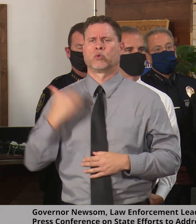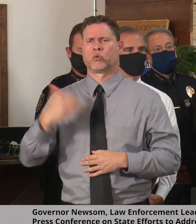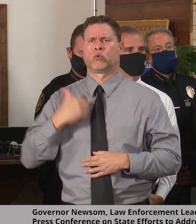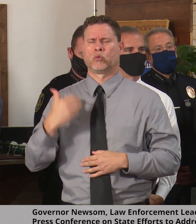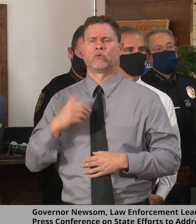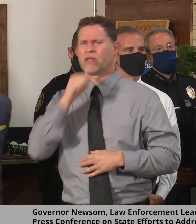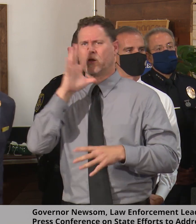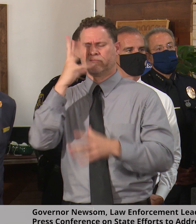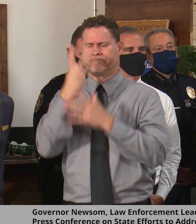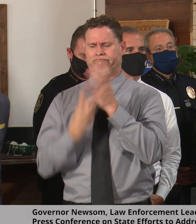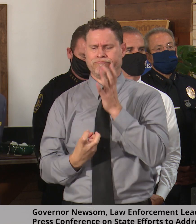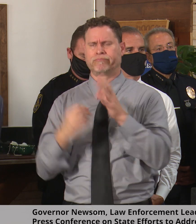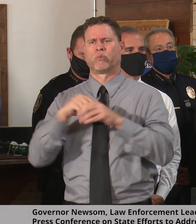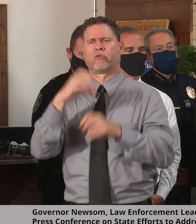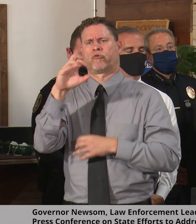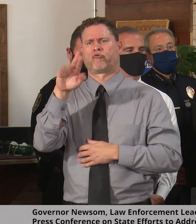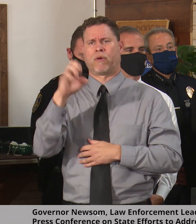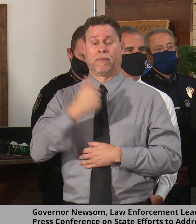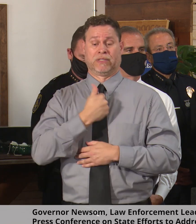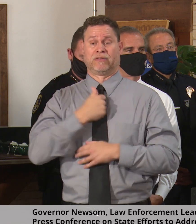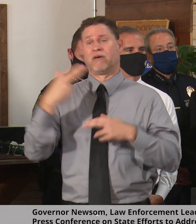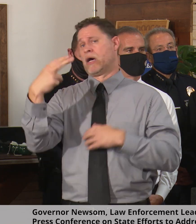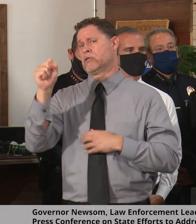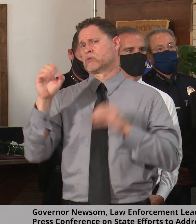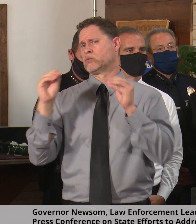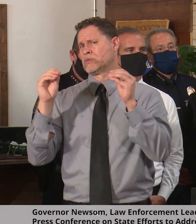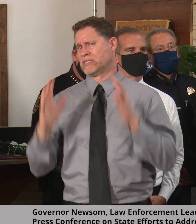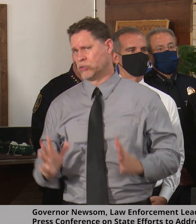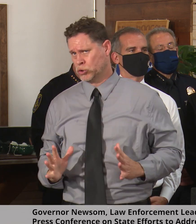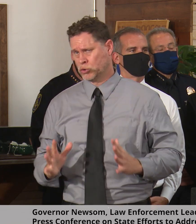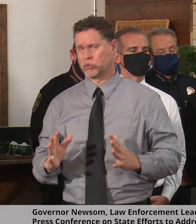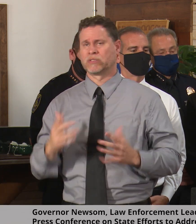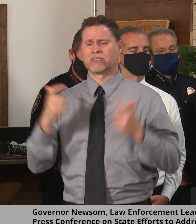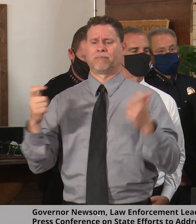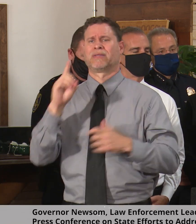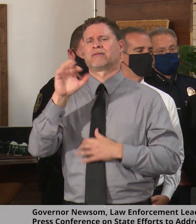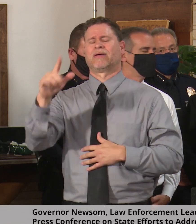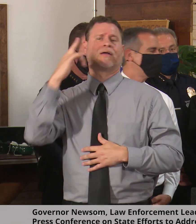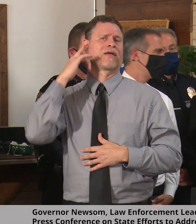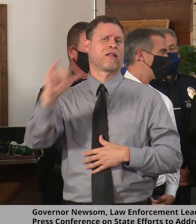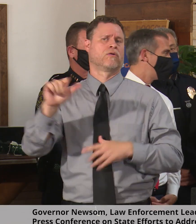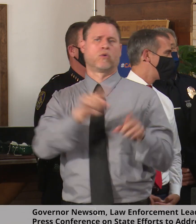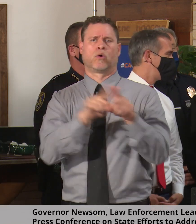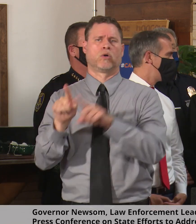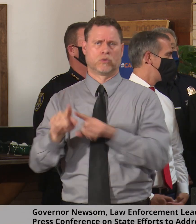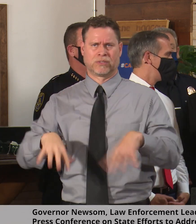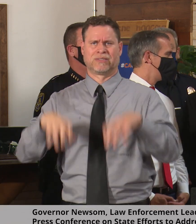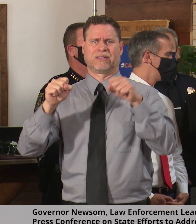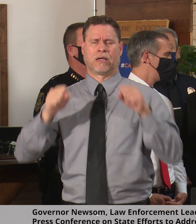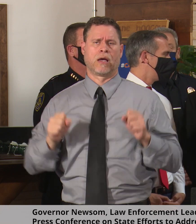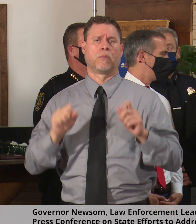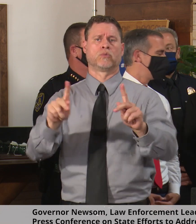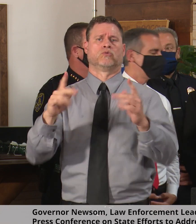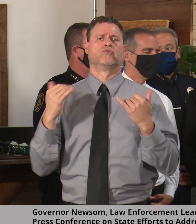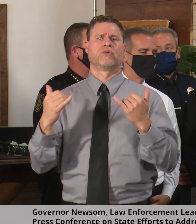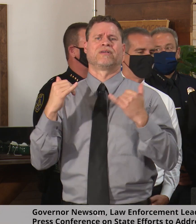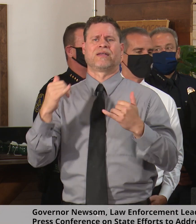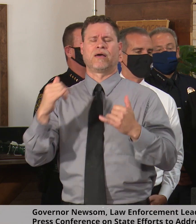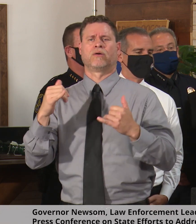of crime. Myself I'm a high school teacher and I think it's a big deal that we're all, California is also taking the opportunity we have right now to invest in our youth